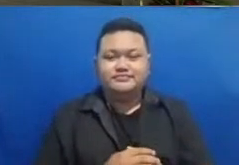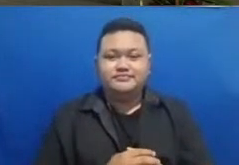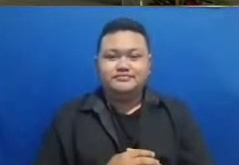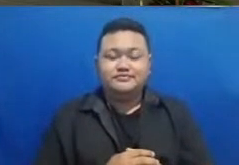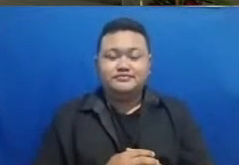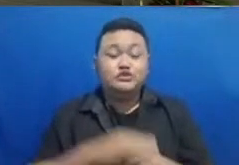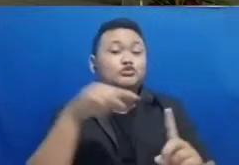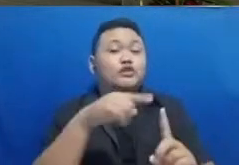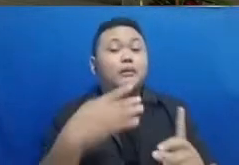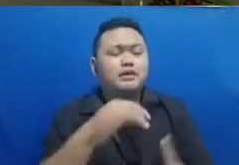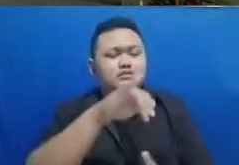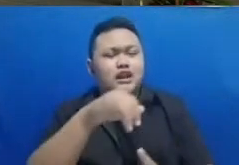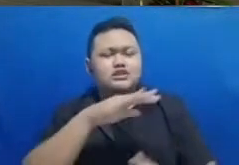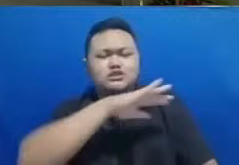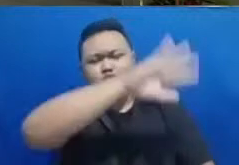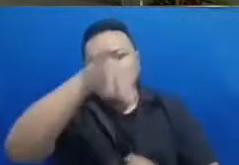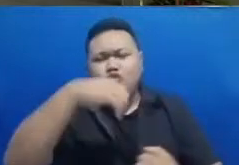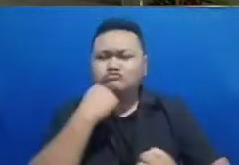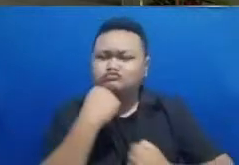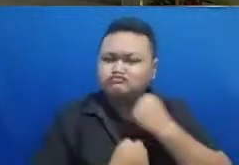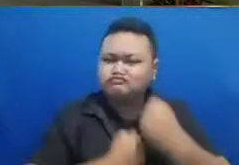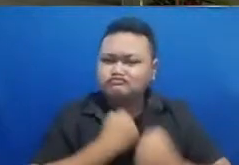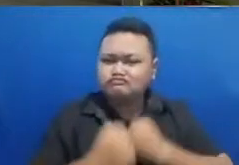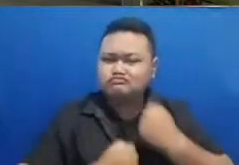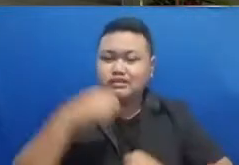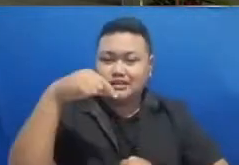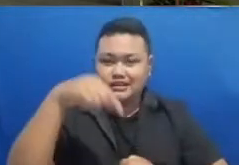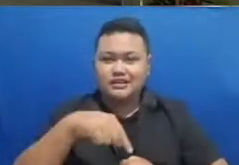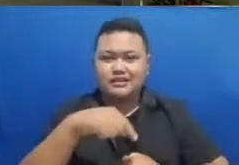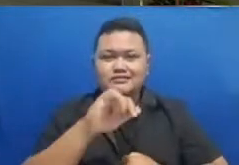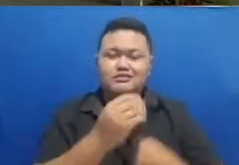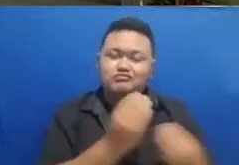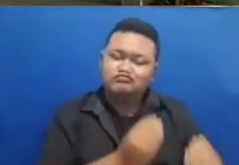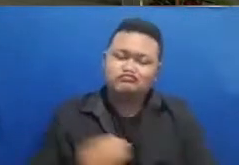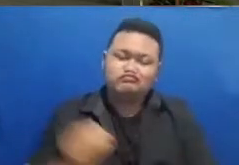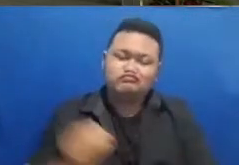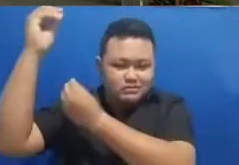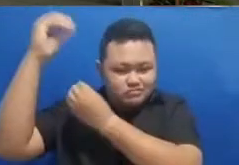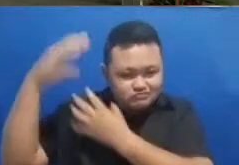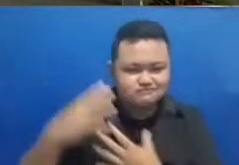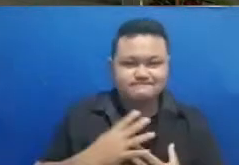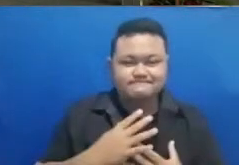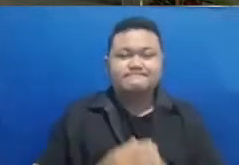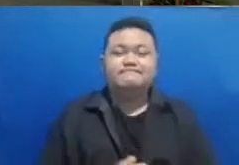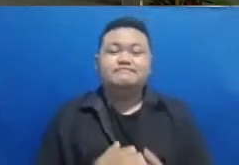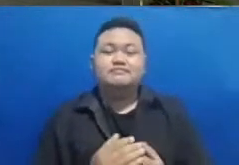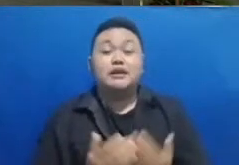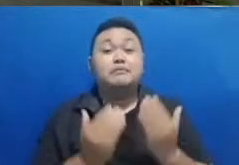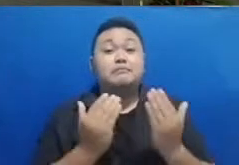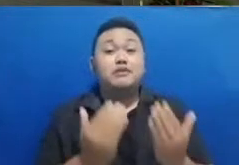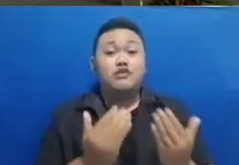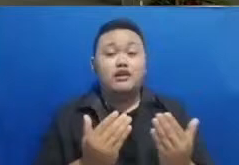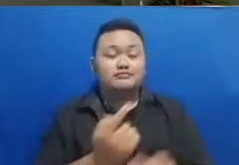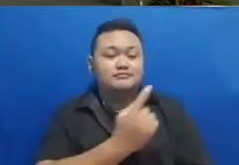can be a blessing and benefit from praying according to our respective beliefs and beliefs starting